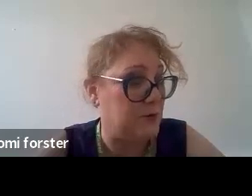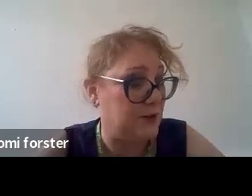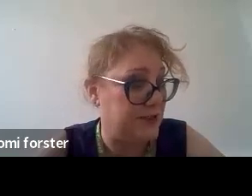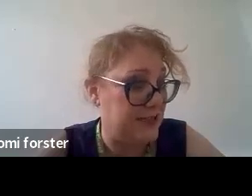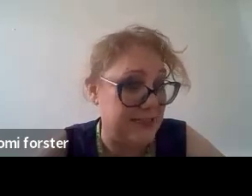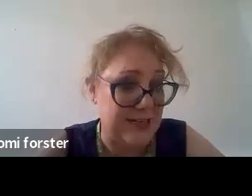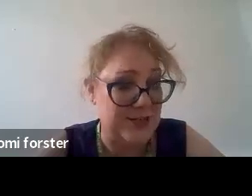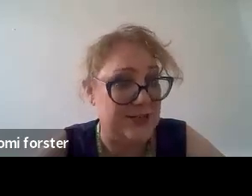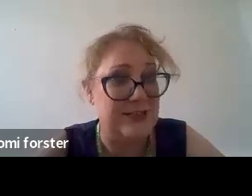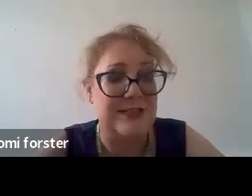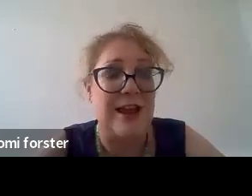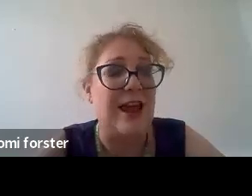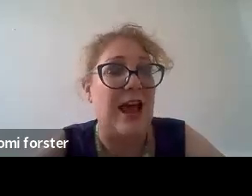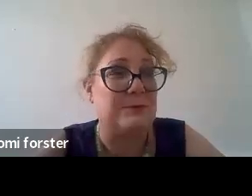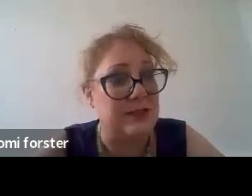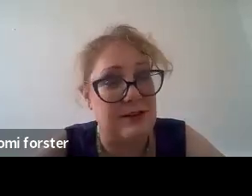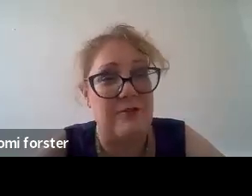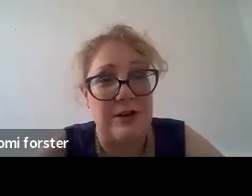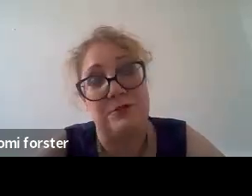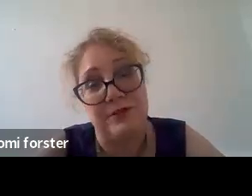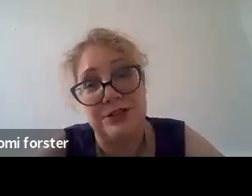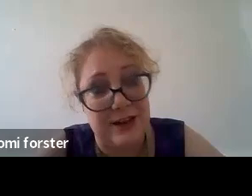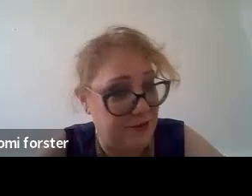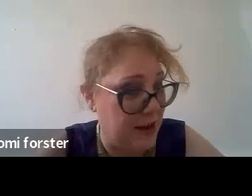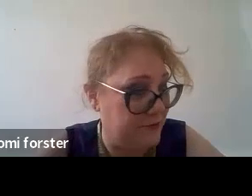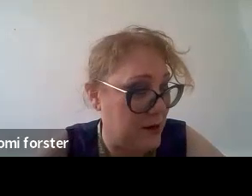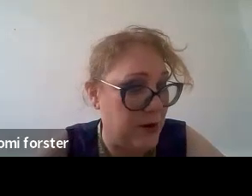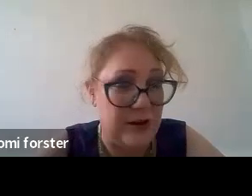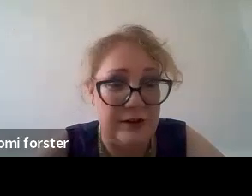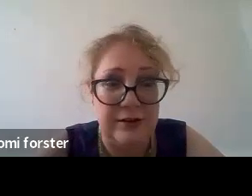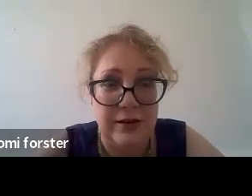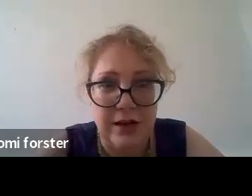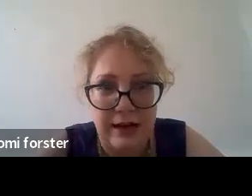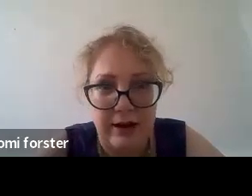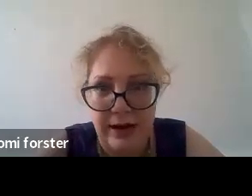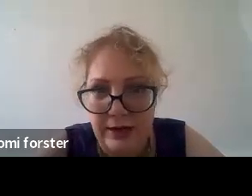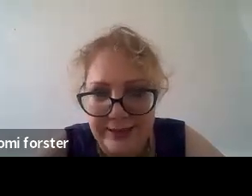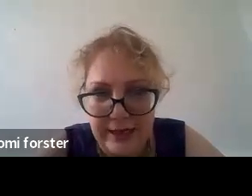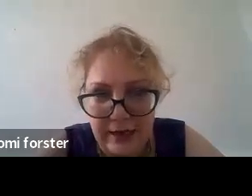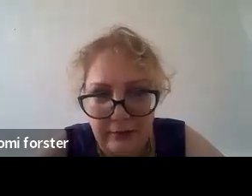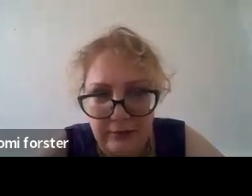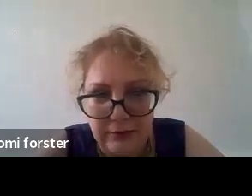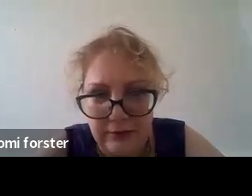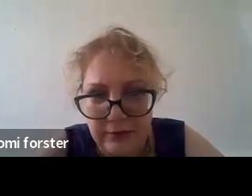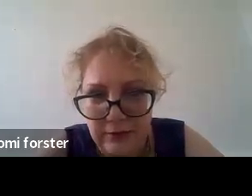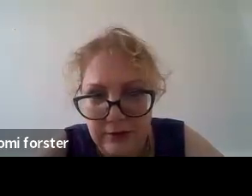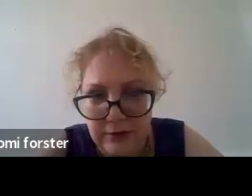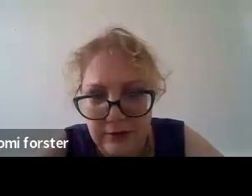audiology dissertations has been a real privilege to have their work. Can you see it now?